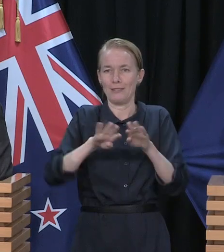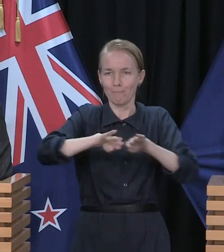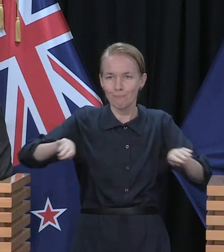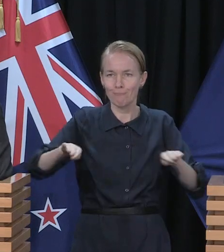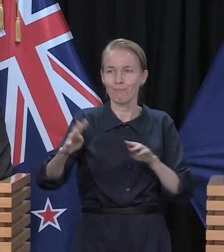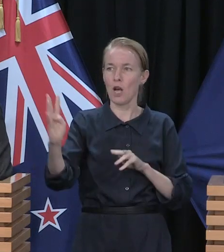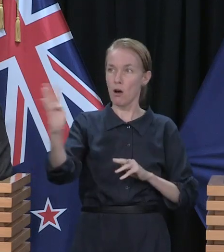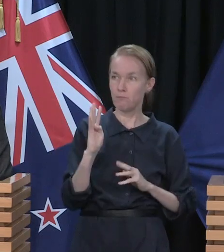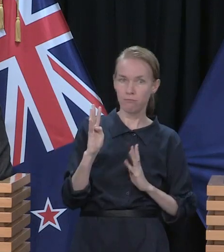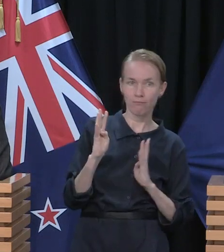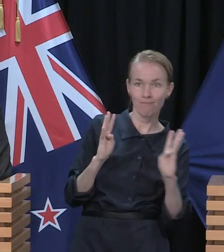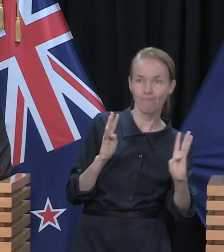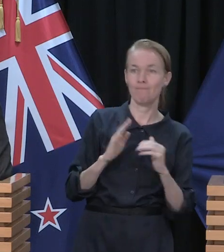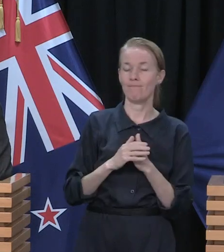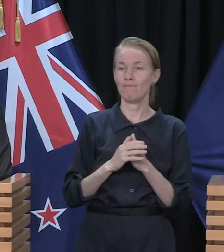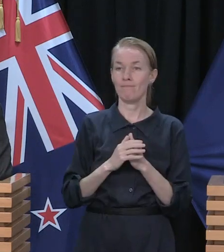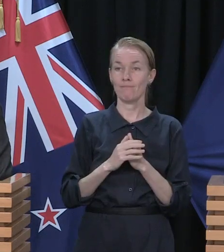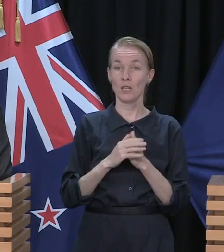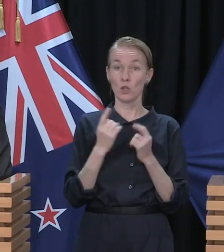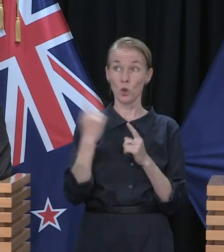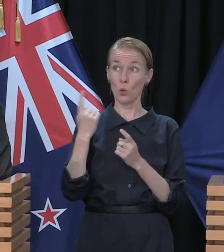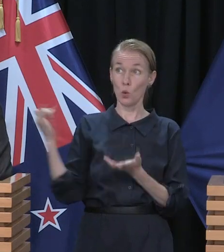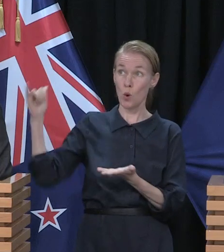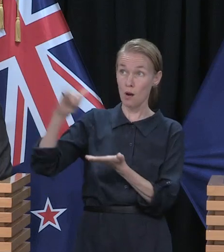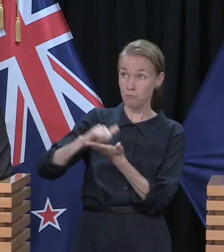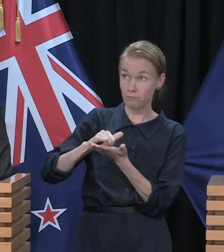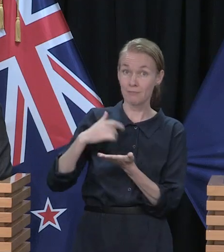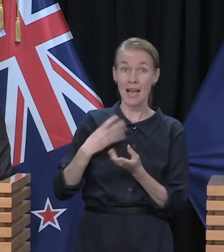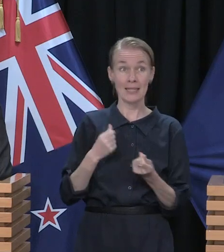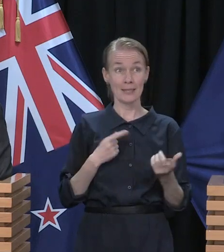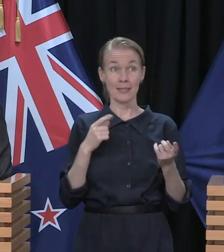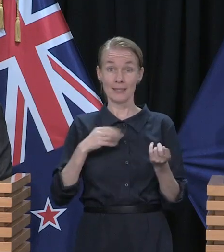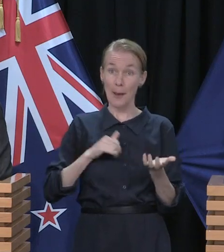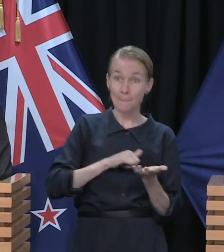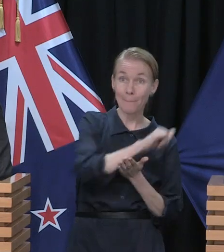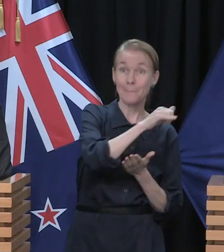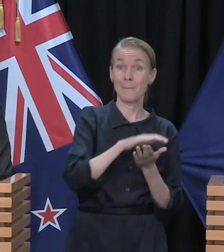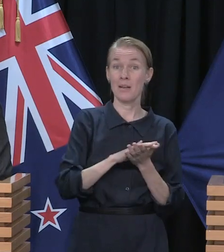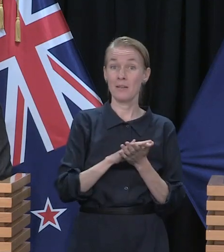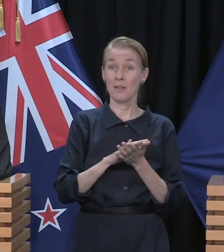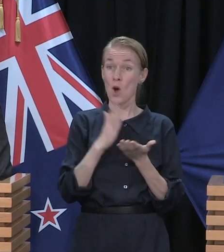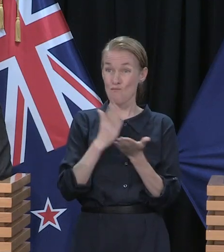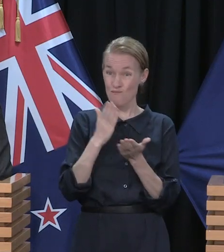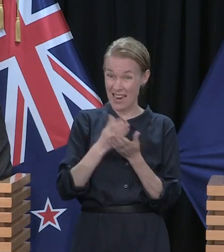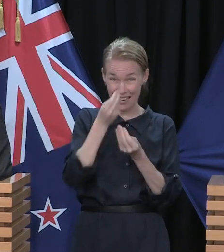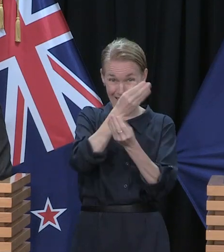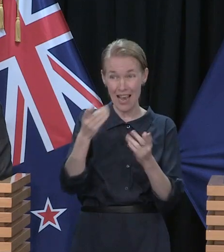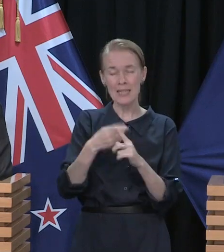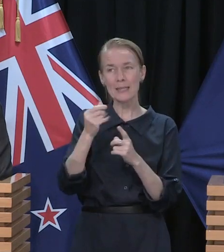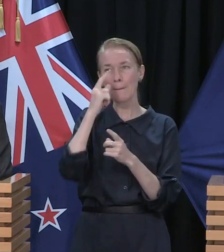would have to be kept completely separate. But, actually, in terms of separating departures and arrivals, bear in mind some of